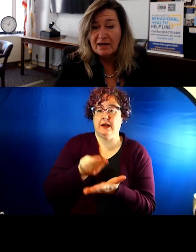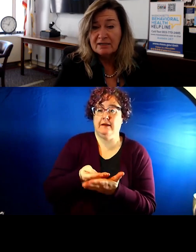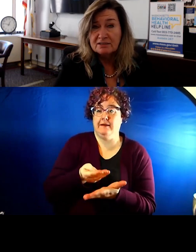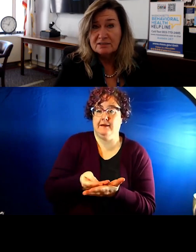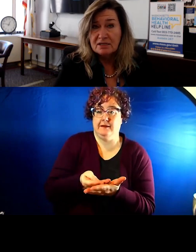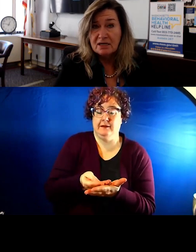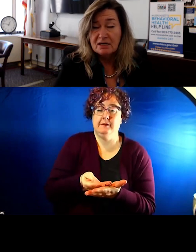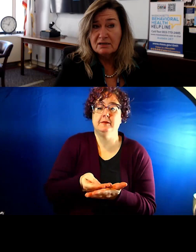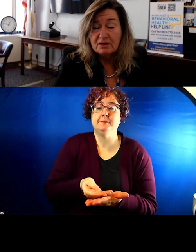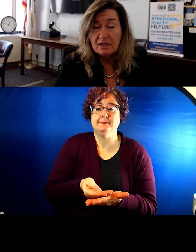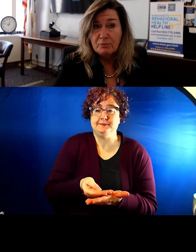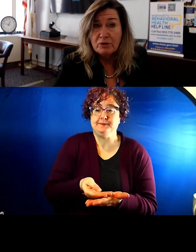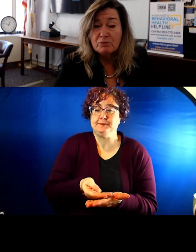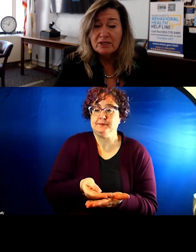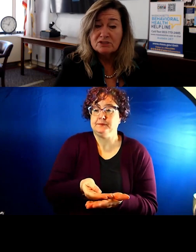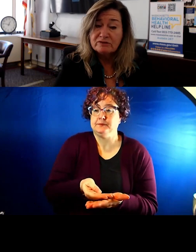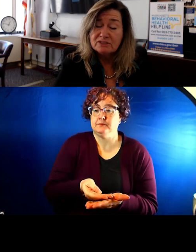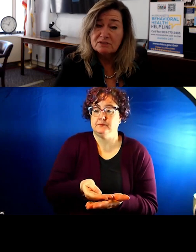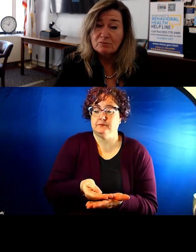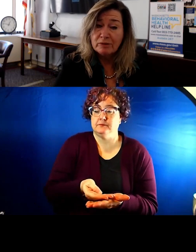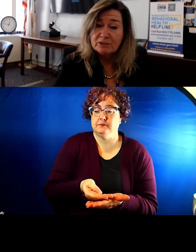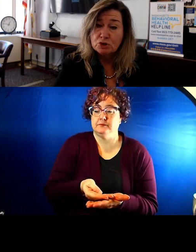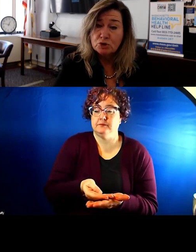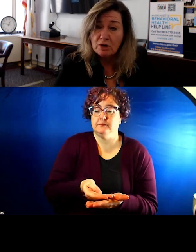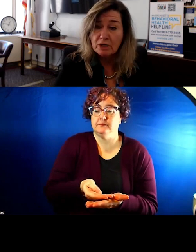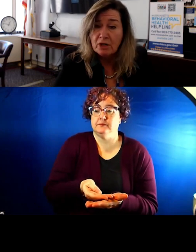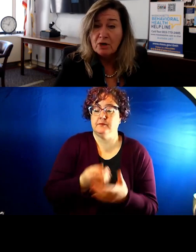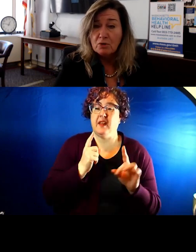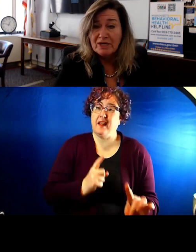AT .1, THE SERVICES ARE MORE MATURE.